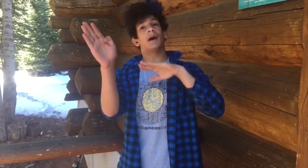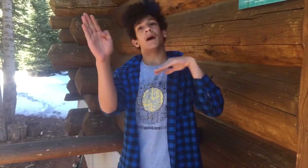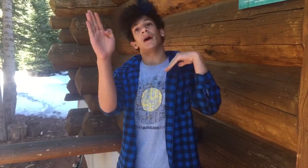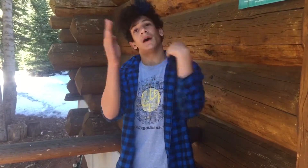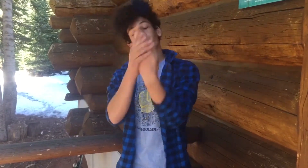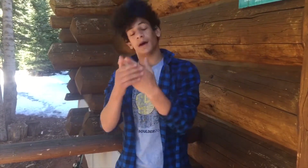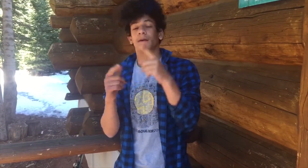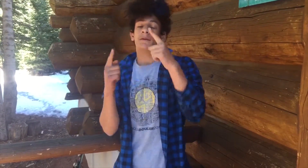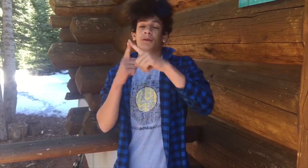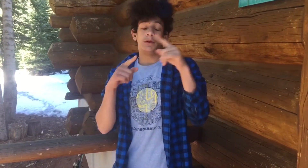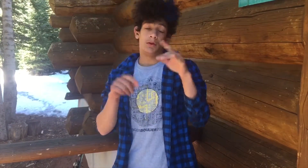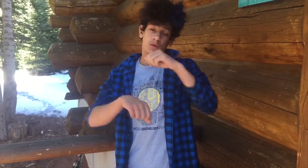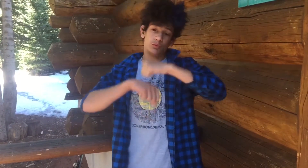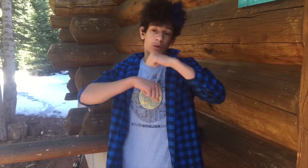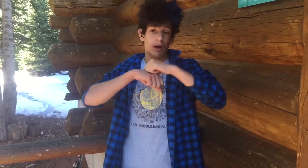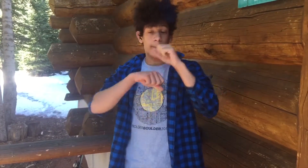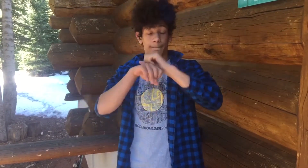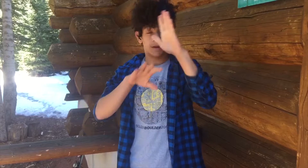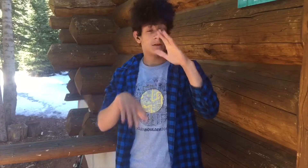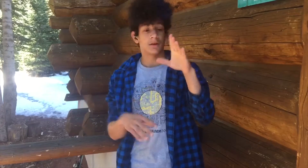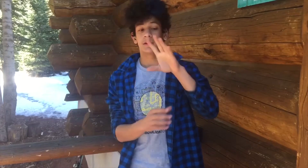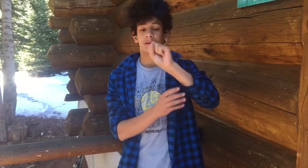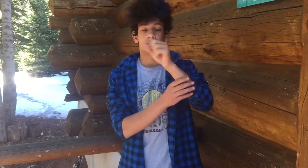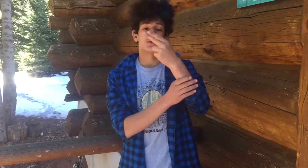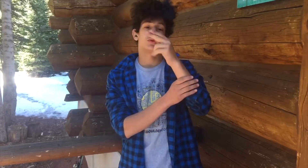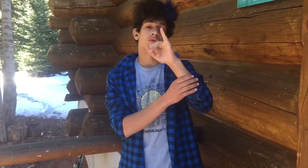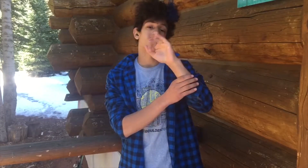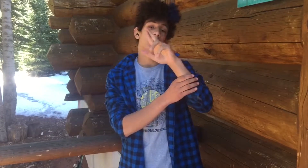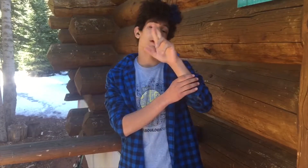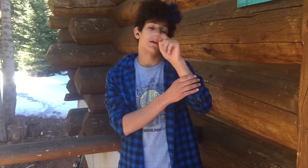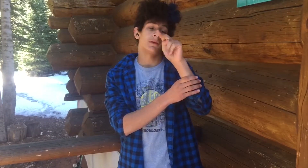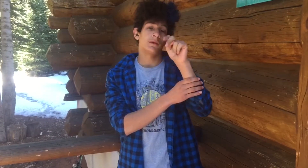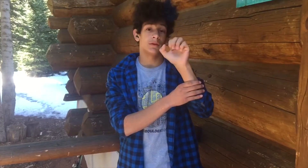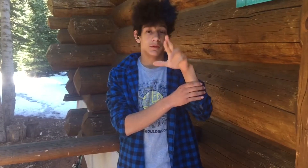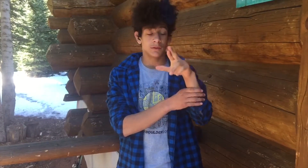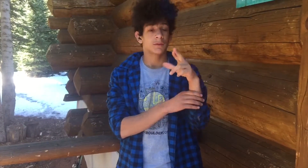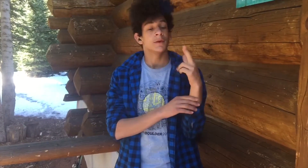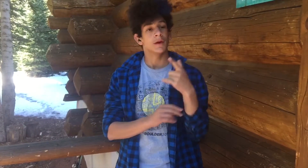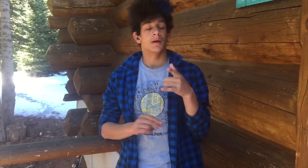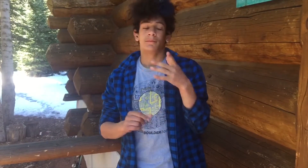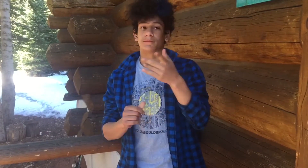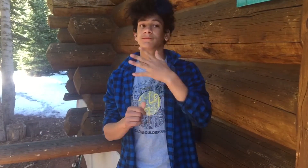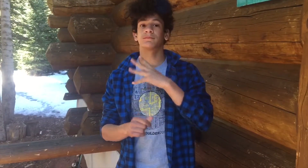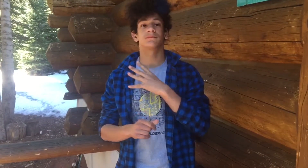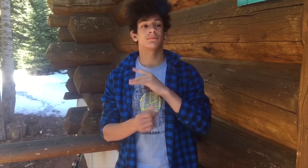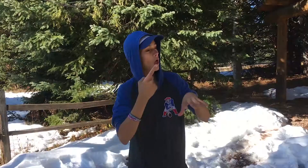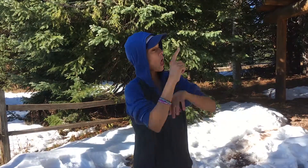So, we made our own trail; made our own path up there. And finally we got to the top rock of Shriner. And it was awesome.